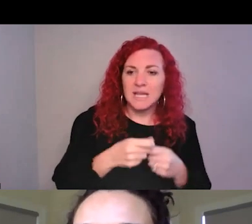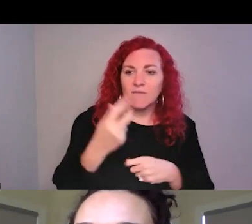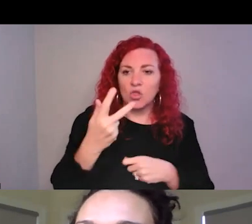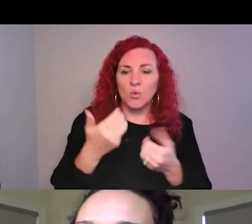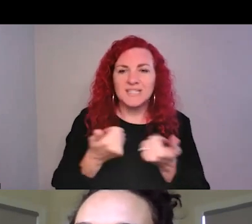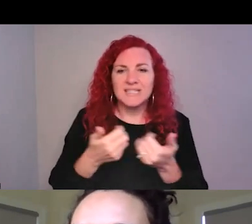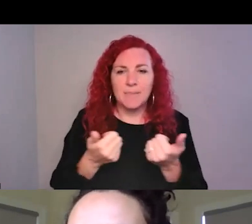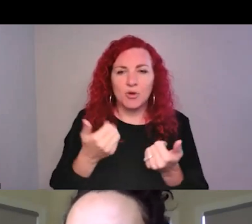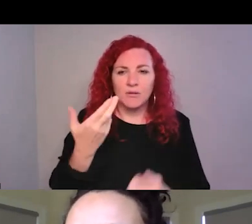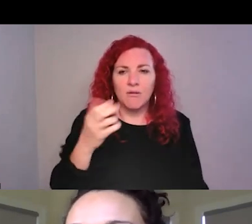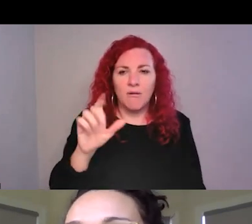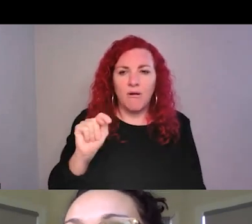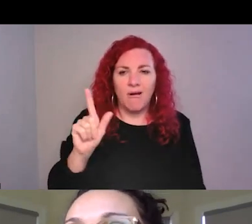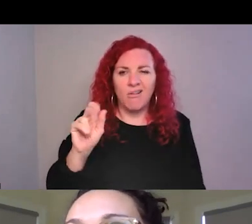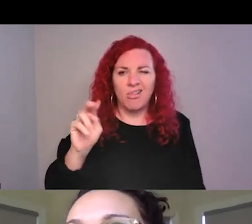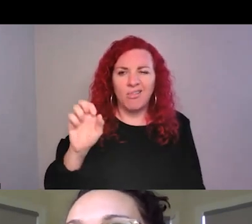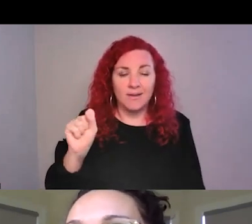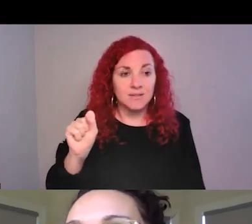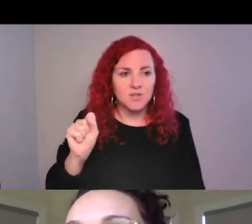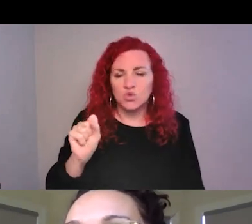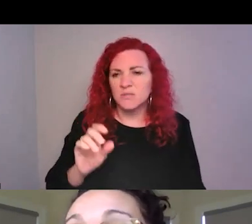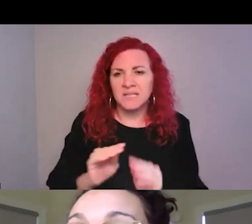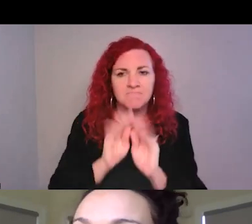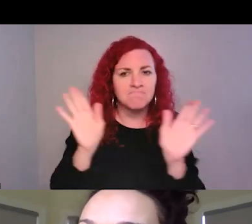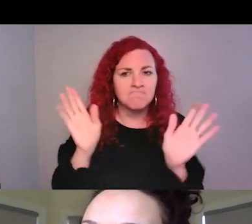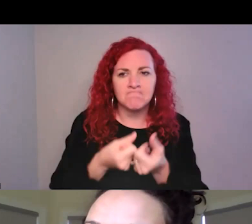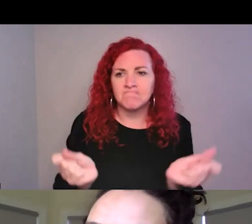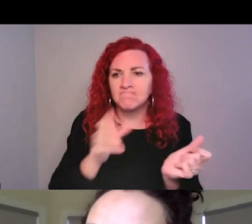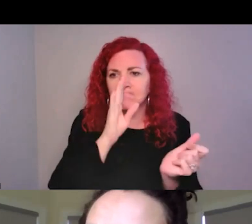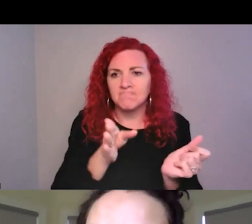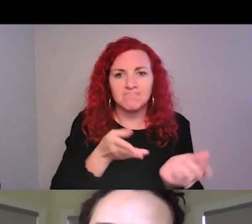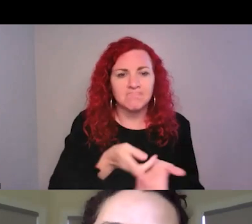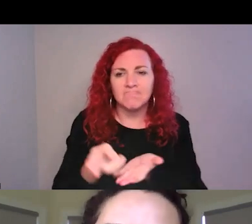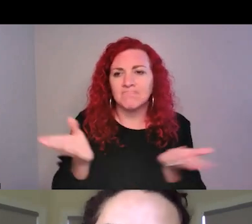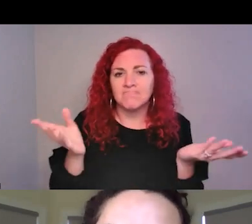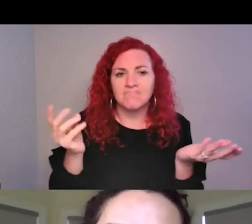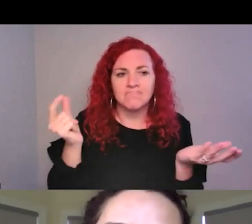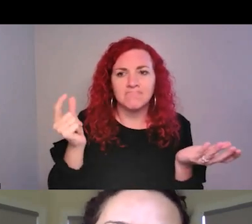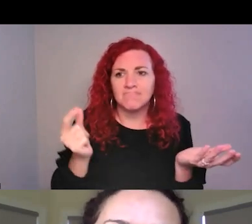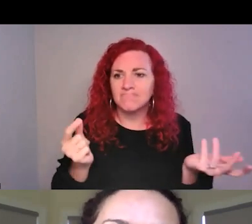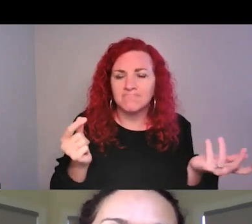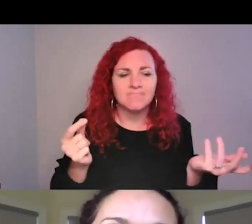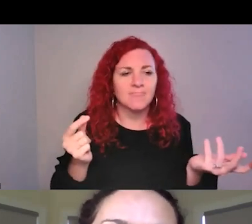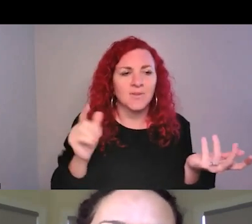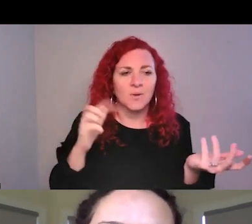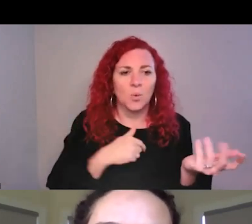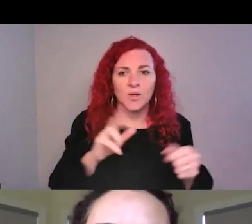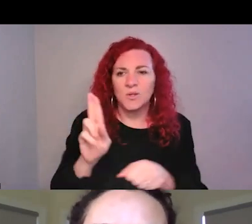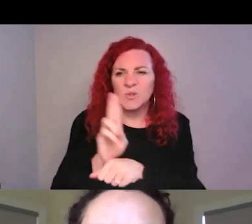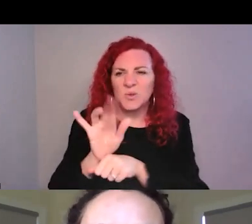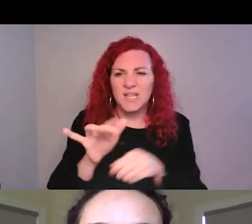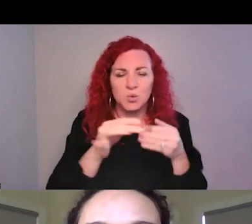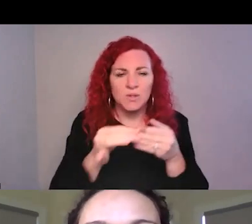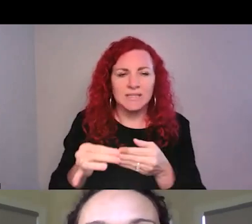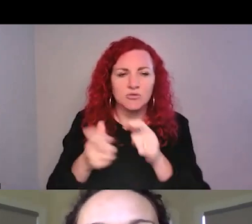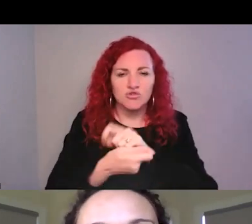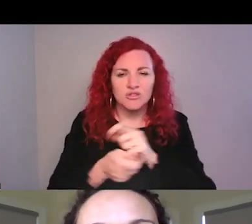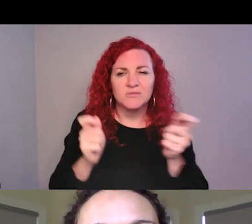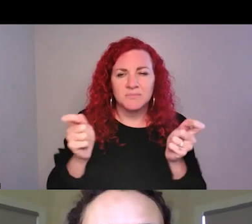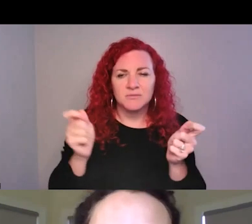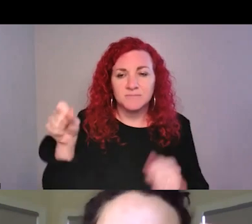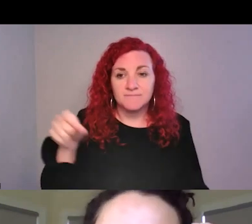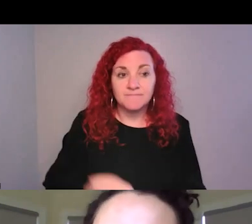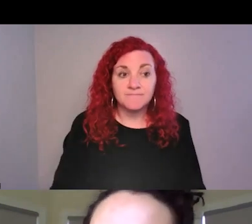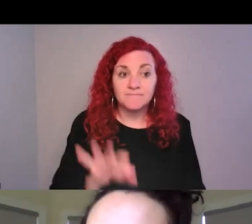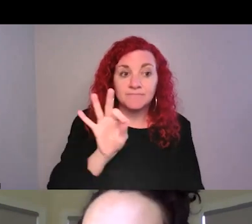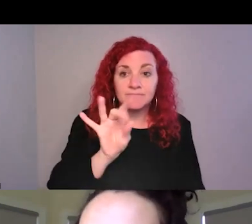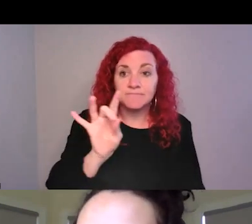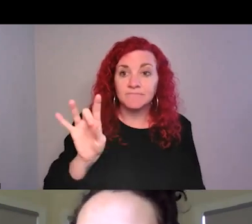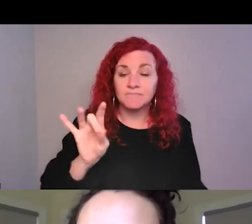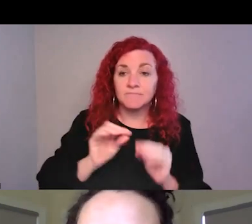SO BEING FORWARD UP FRONT IS WHAT WE DID TO HELP THE MANAGEMENT.